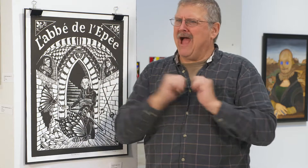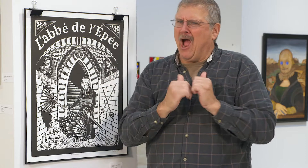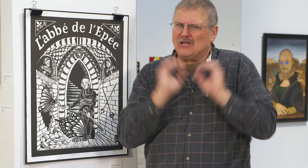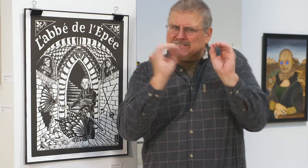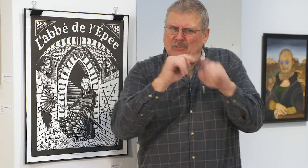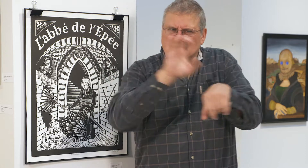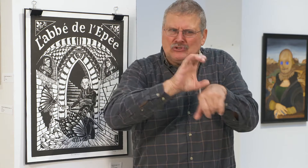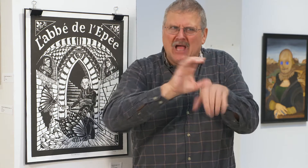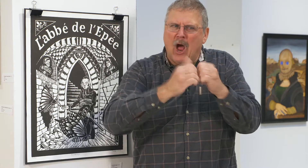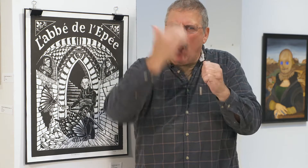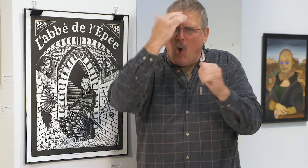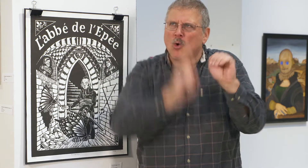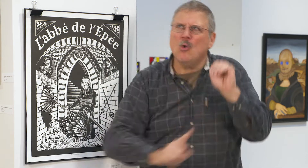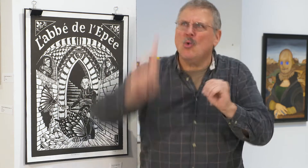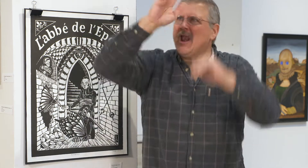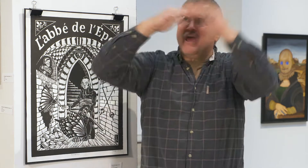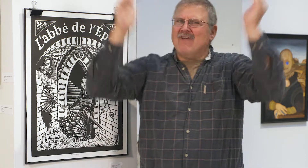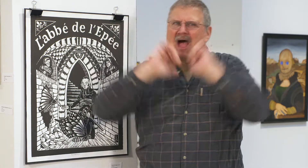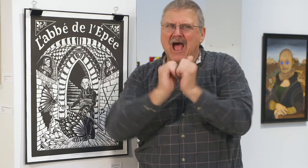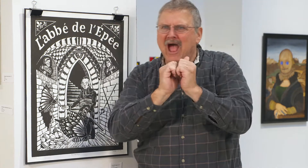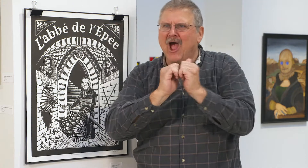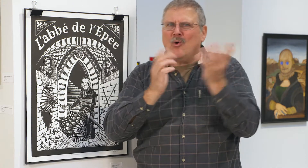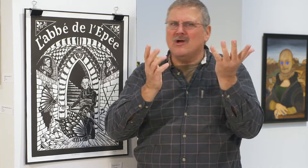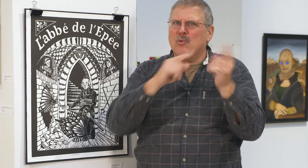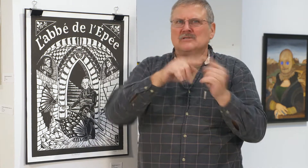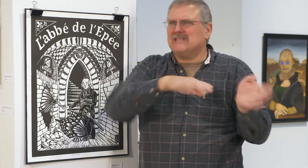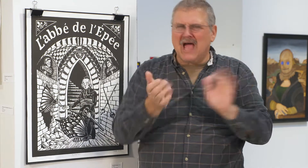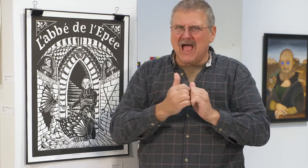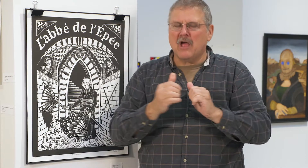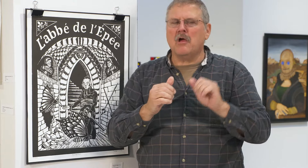The mother asked de l'Épée how her daughters could go to heaven when they die.